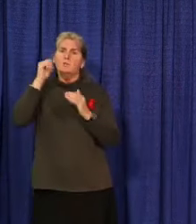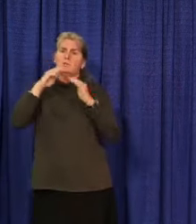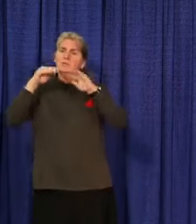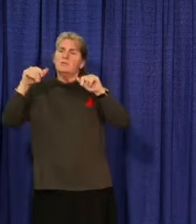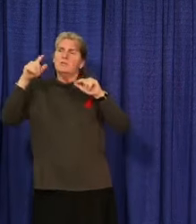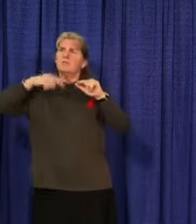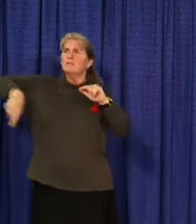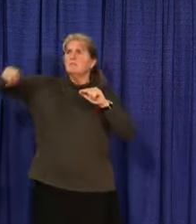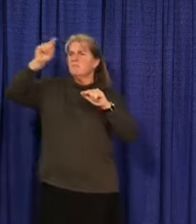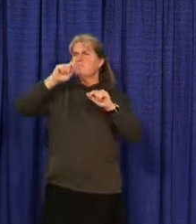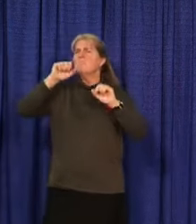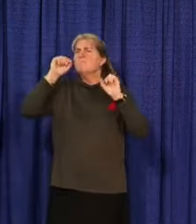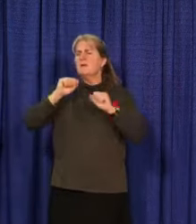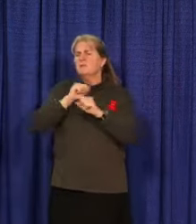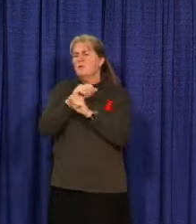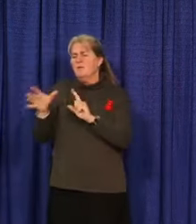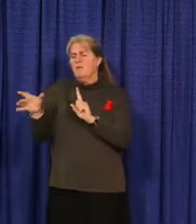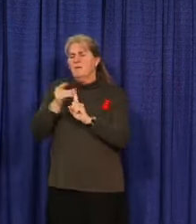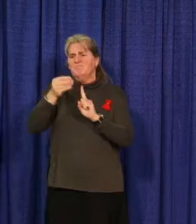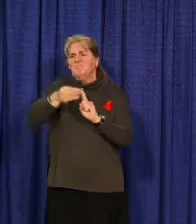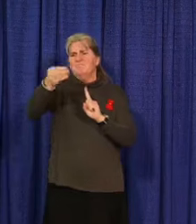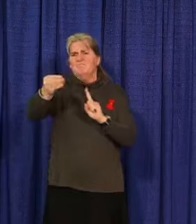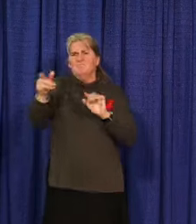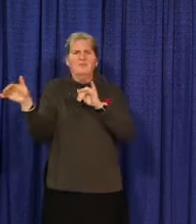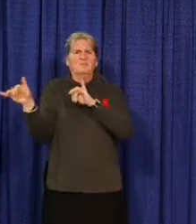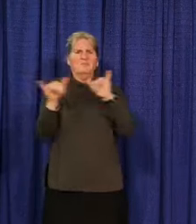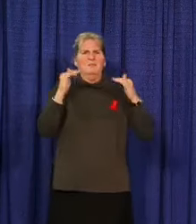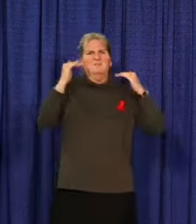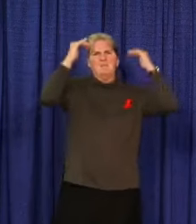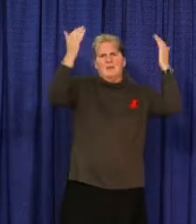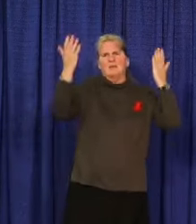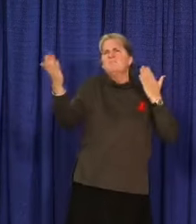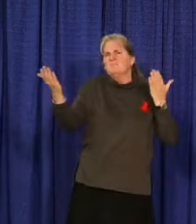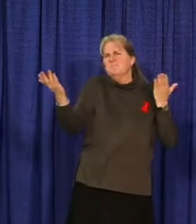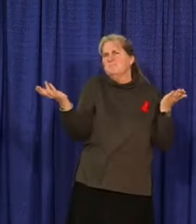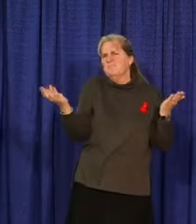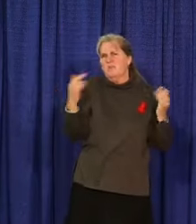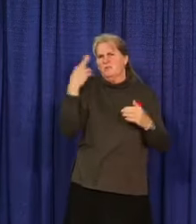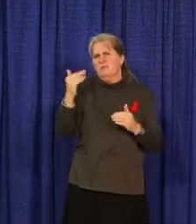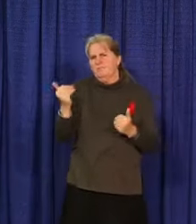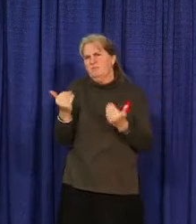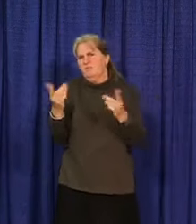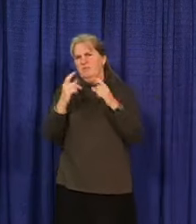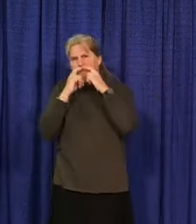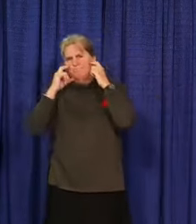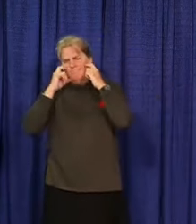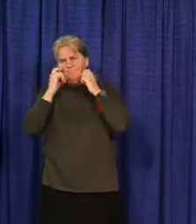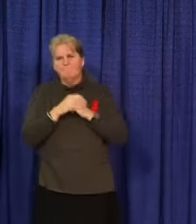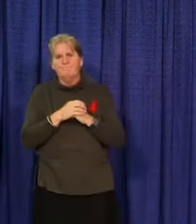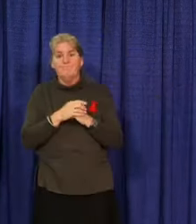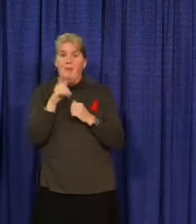children may be just as likely to transmit COVID-19 as adults.